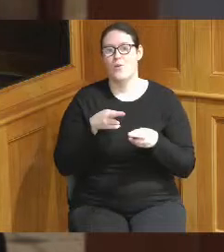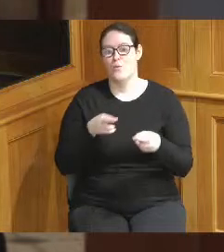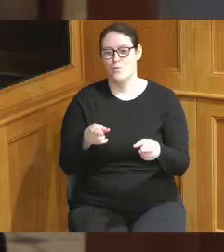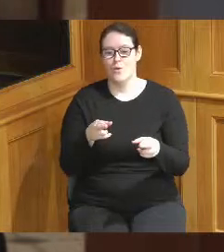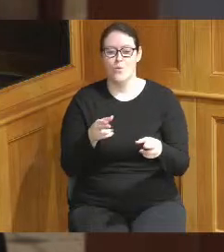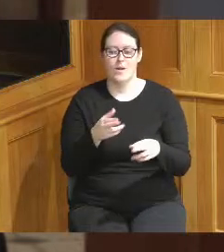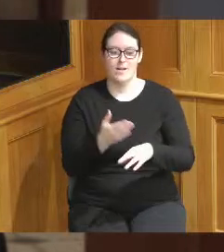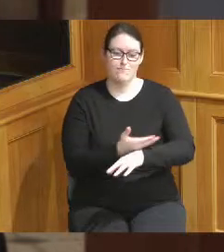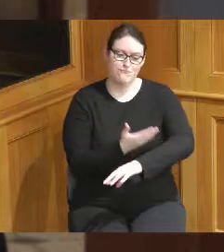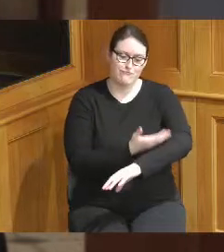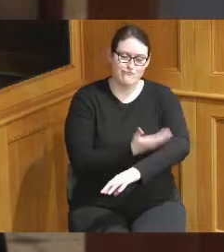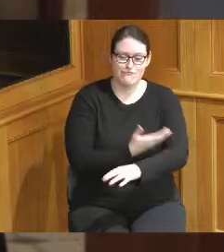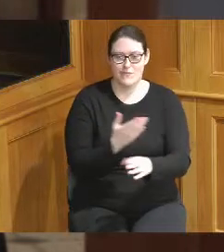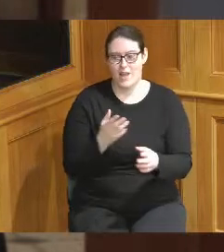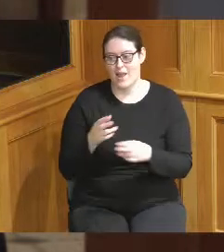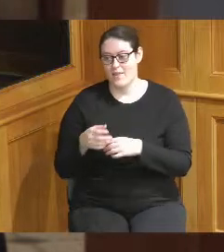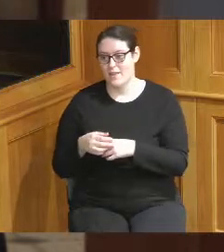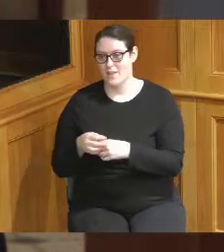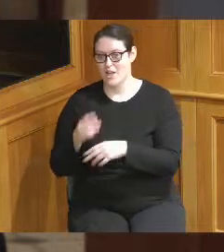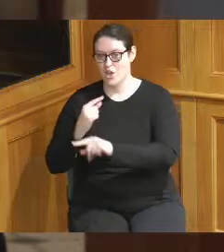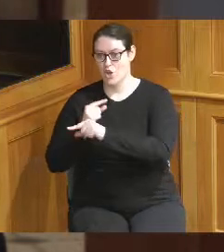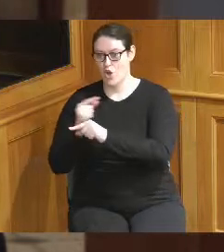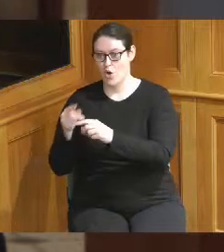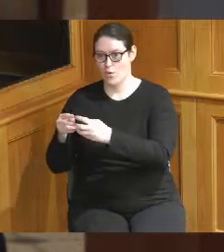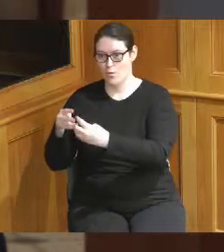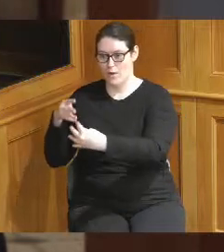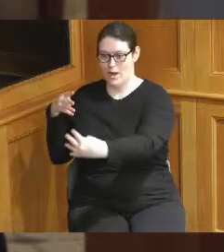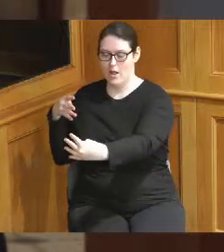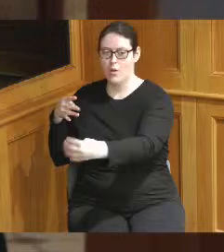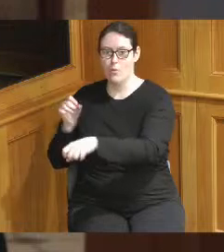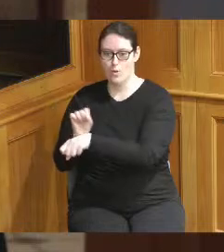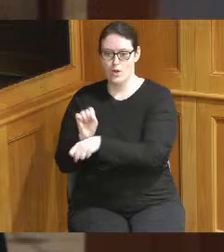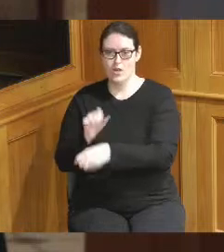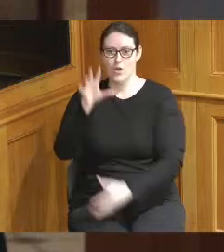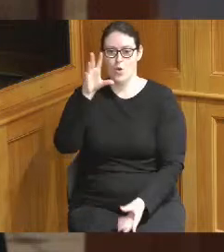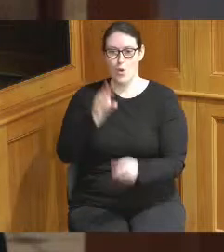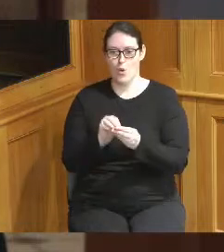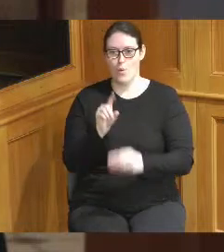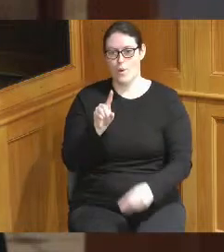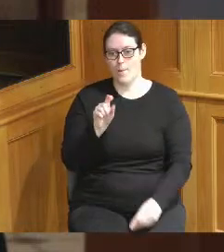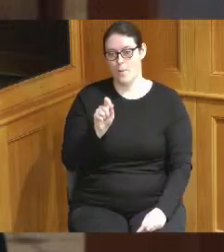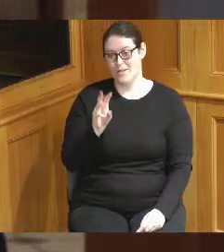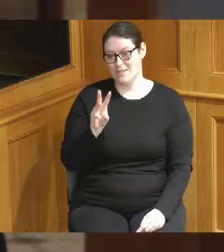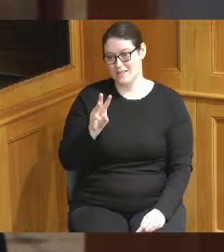the bus Commissioner Reece you were there as well I know but it was really a a wonderful